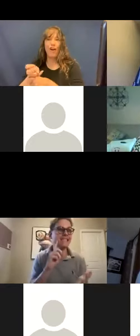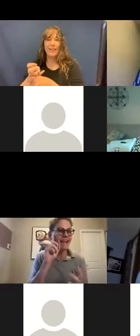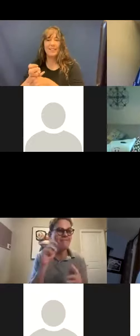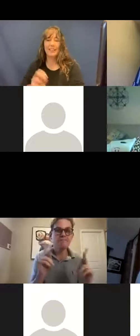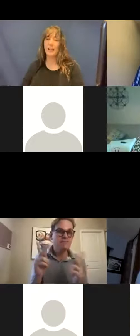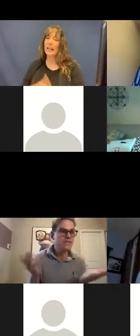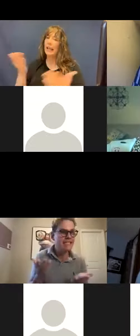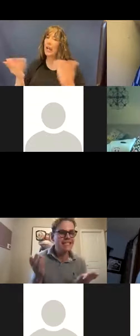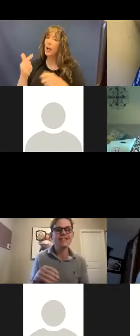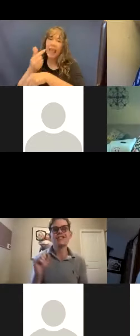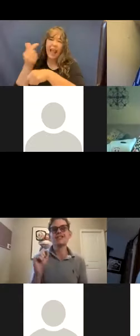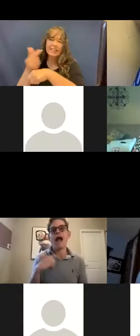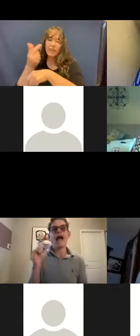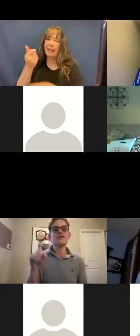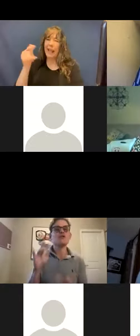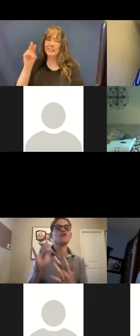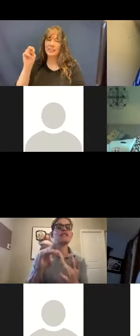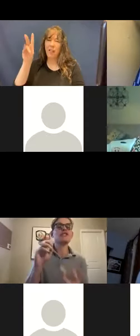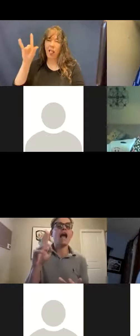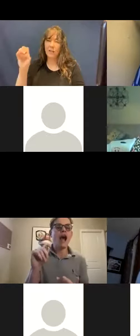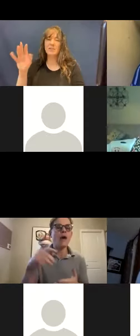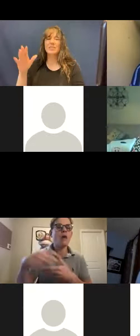in Gainesville, it's a small town. There's not a whole lot of Deaf consumers here and